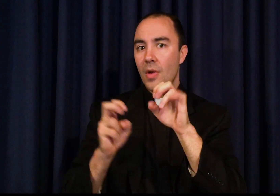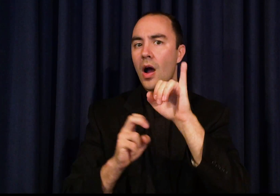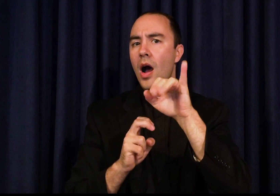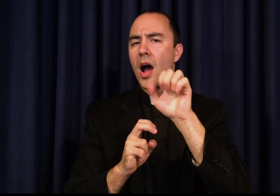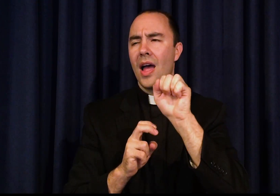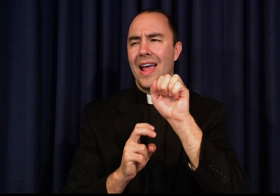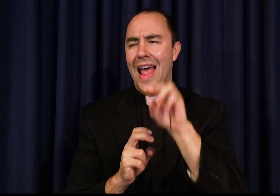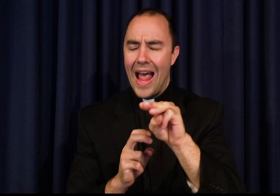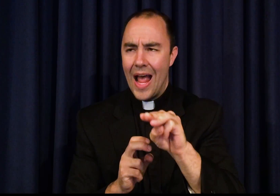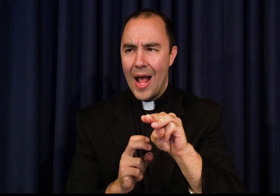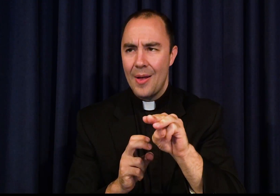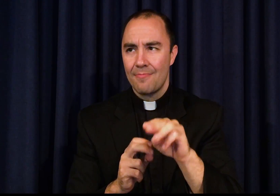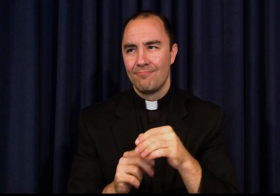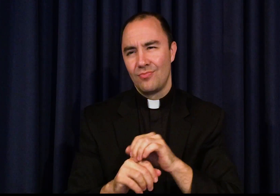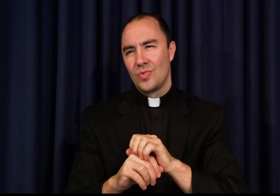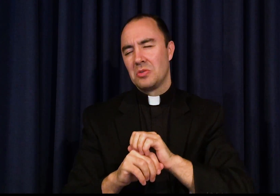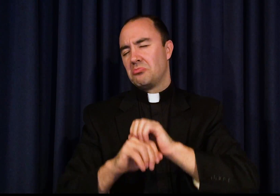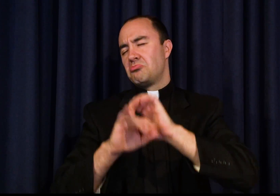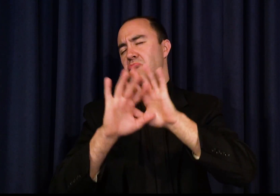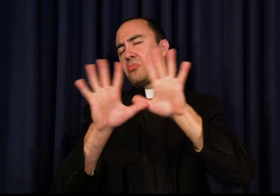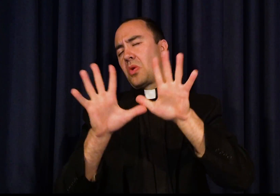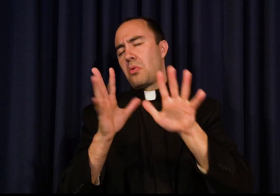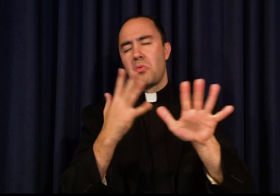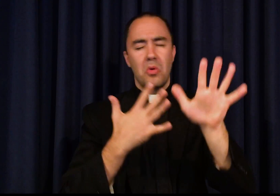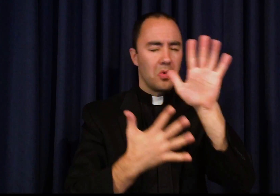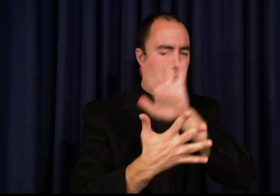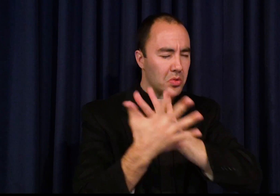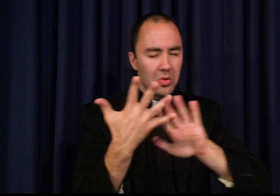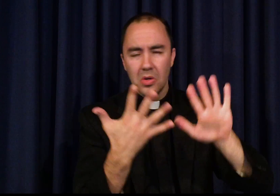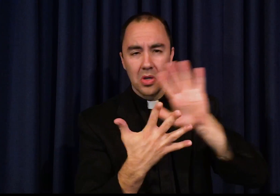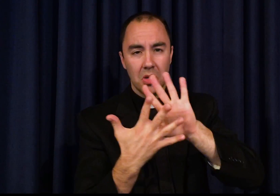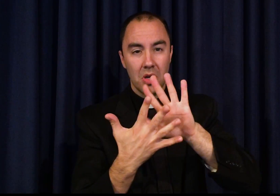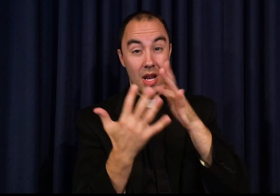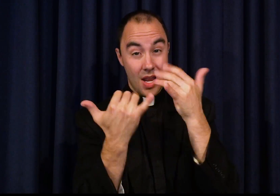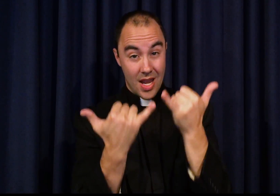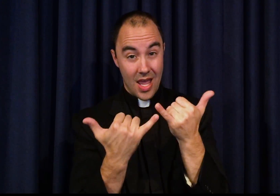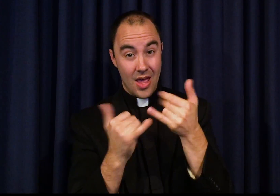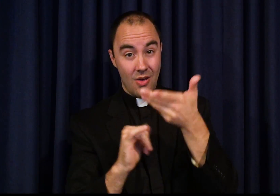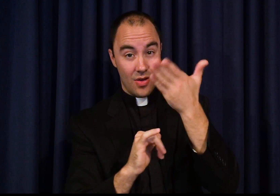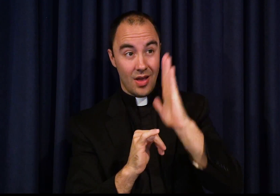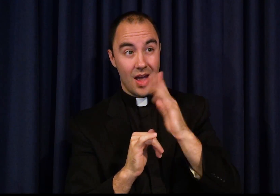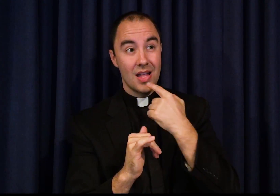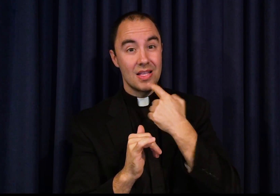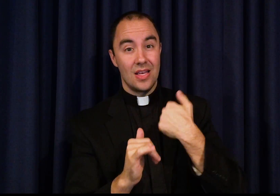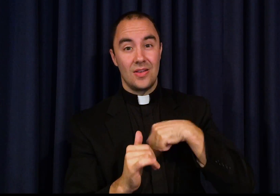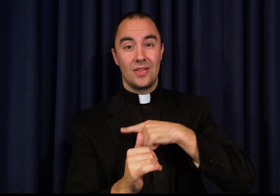recall God, when He gave His name to Moses, described it as "I am" which is